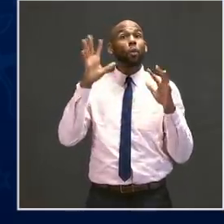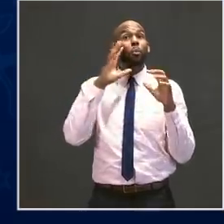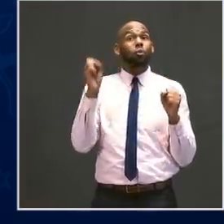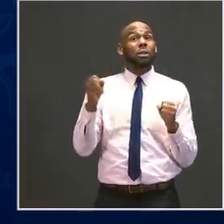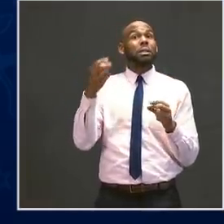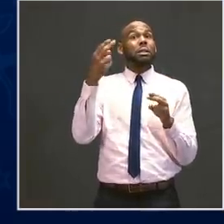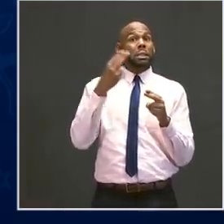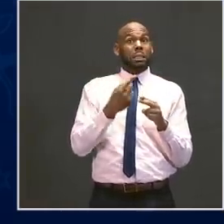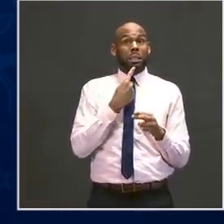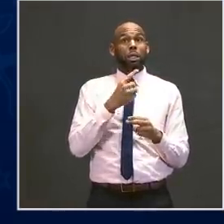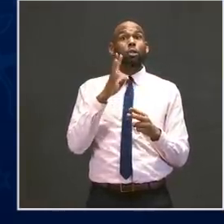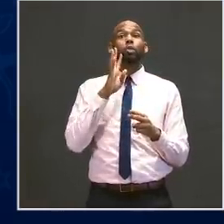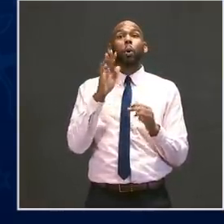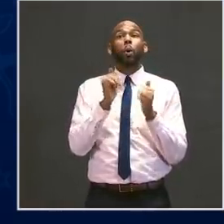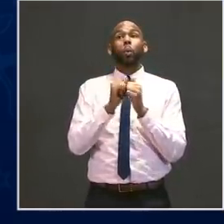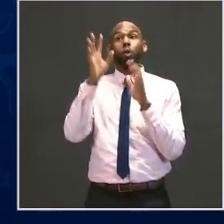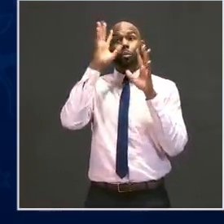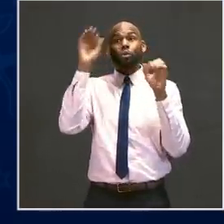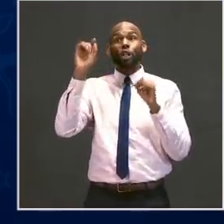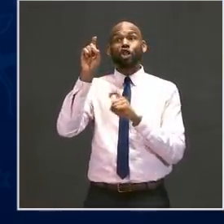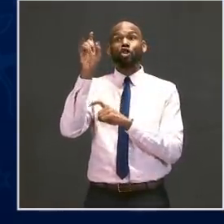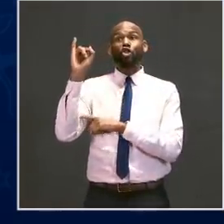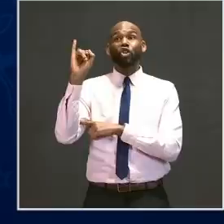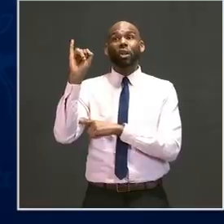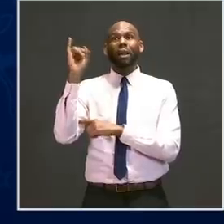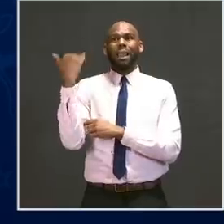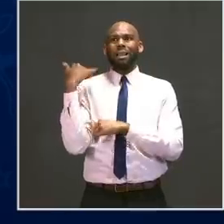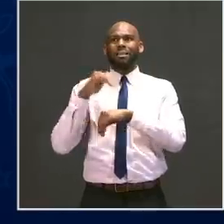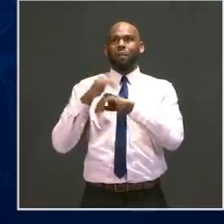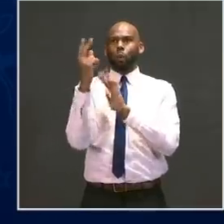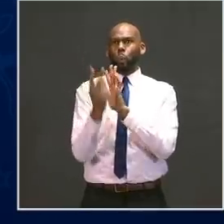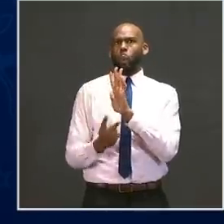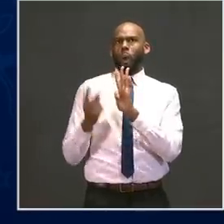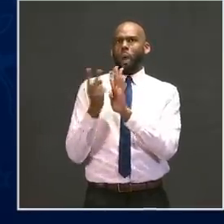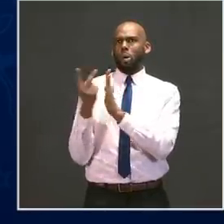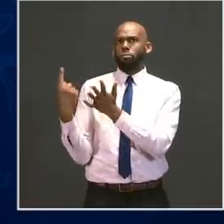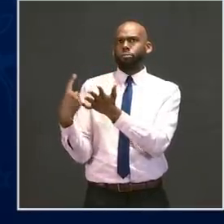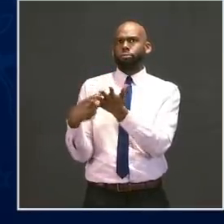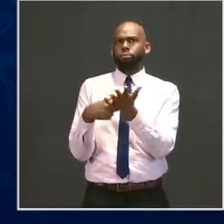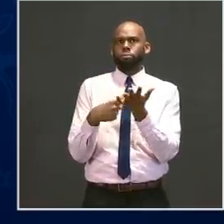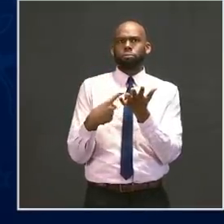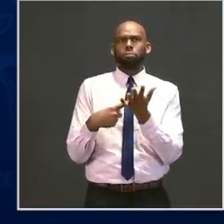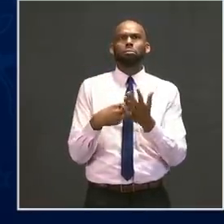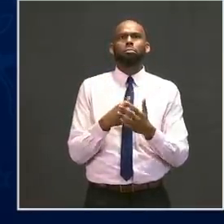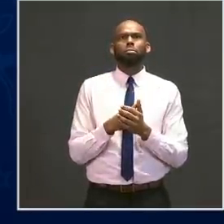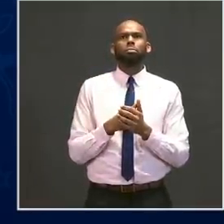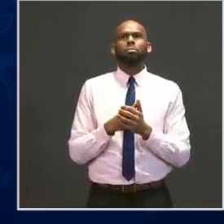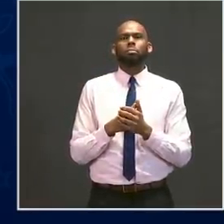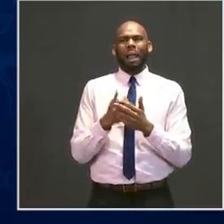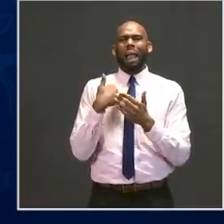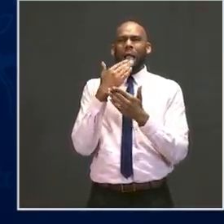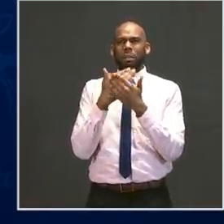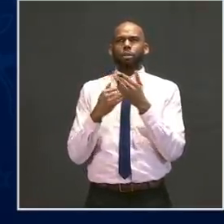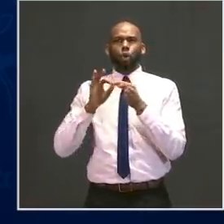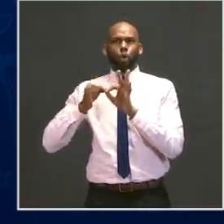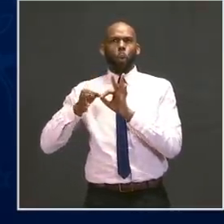said he spoke to President Xi of China for two hours last night. Even giving -- setting aside time for translation, that's an obviously robust phone call.